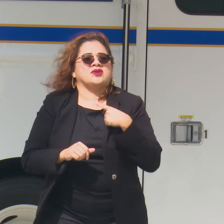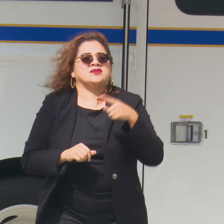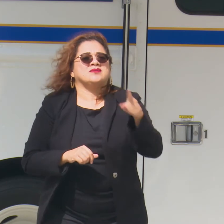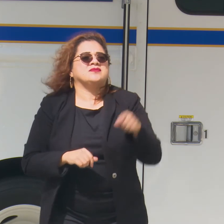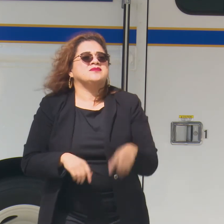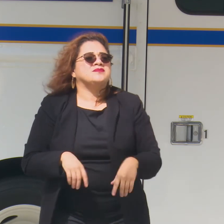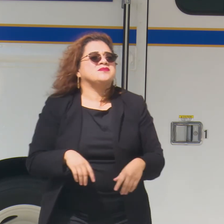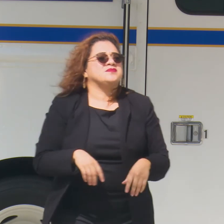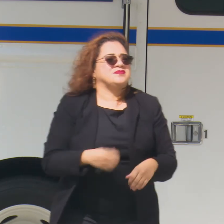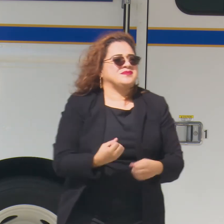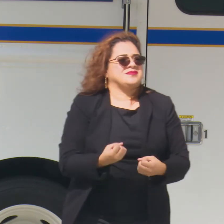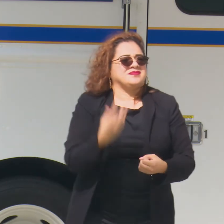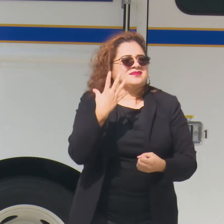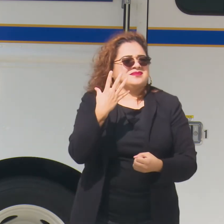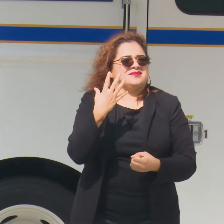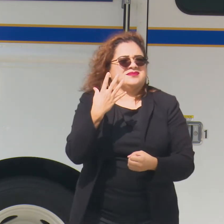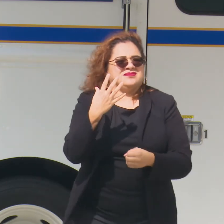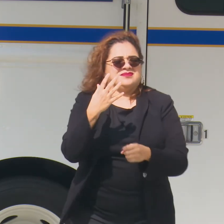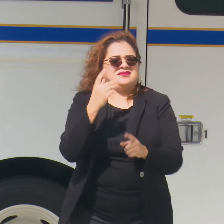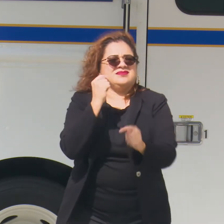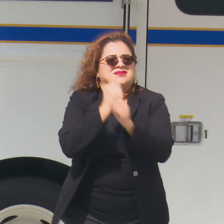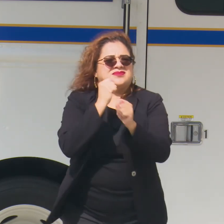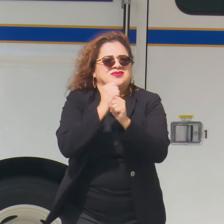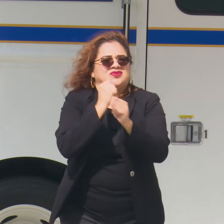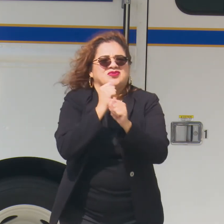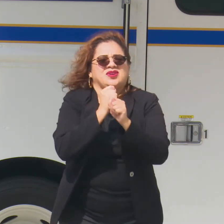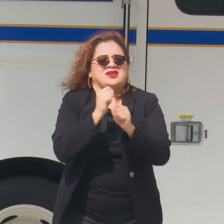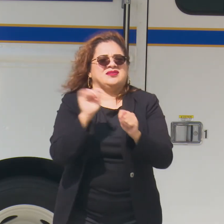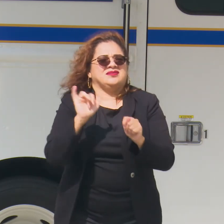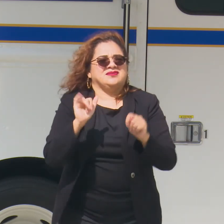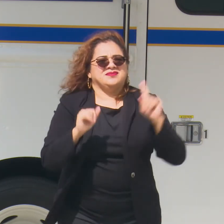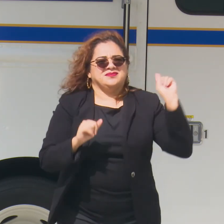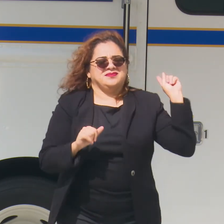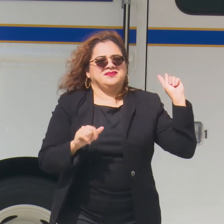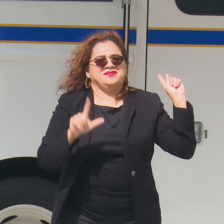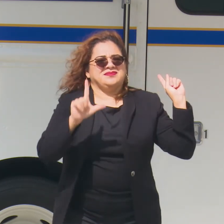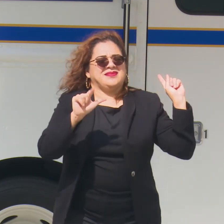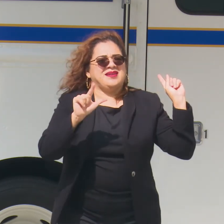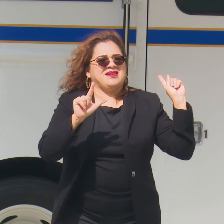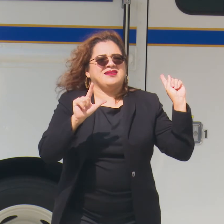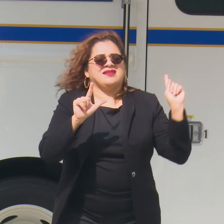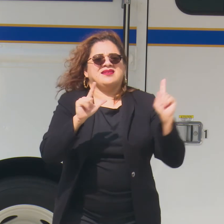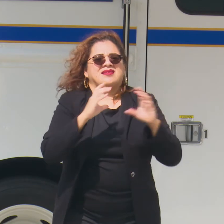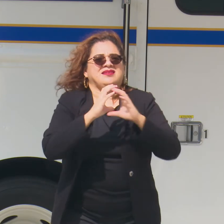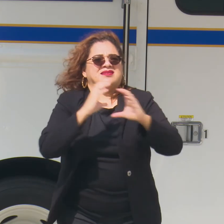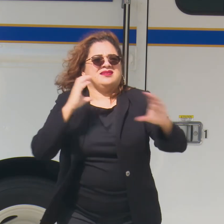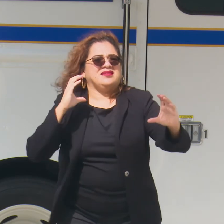*Inaudible